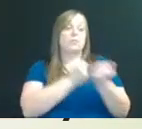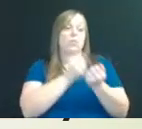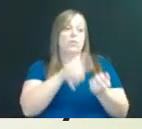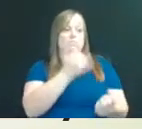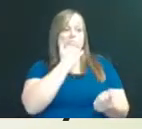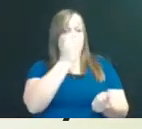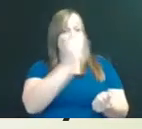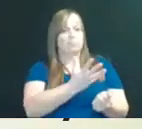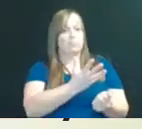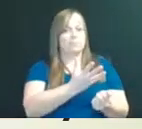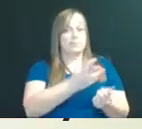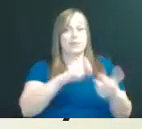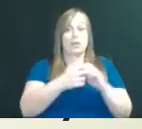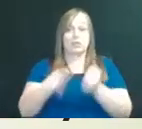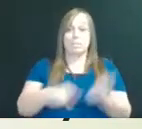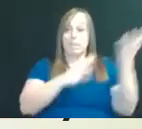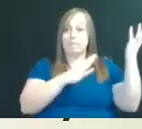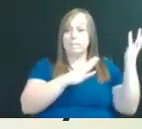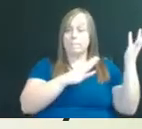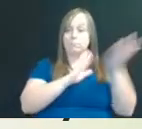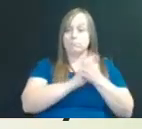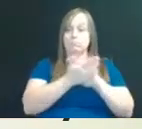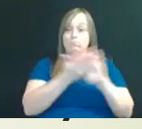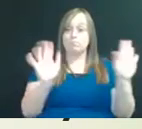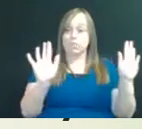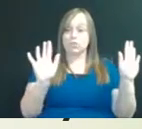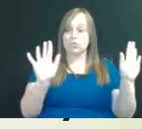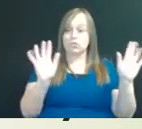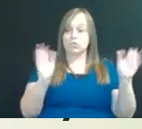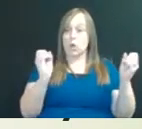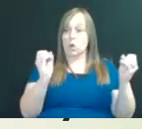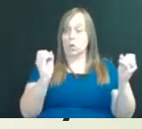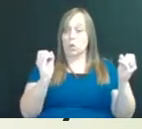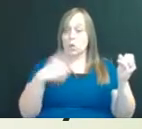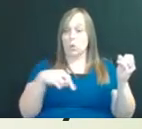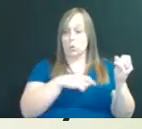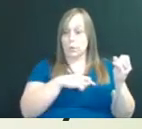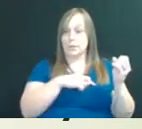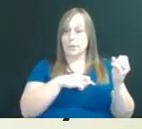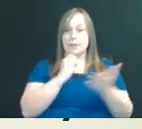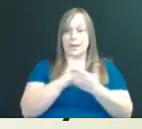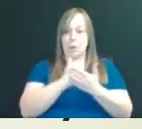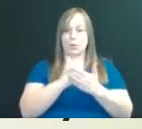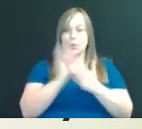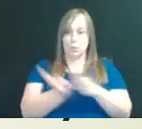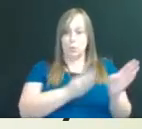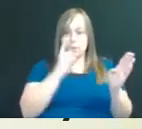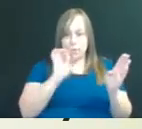that issue is totally done from that point. So we can help you prepare for that hearing,